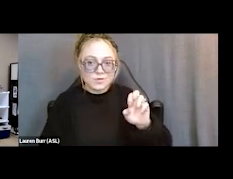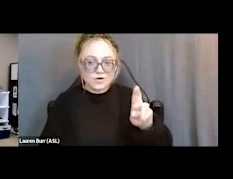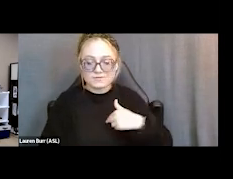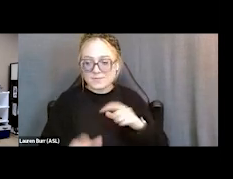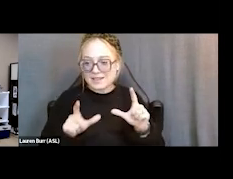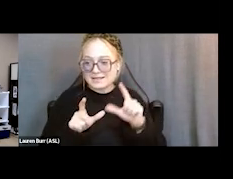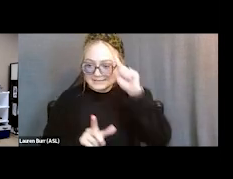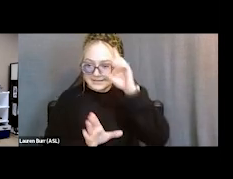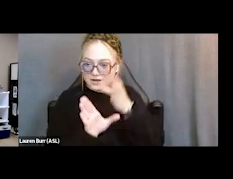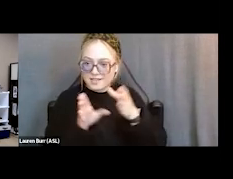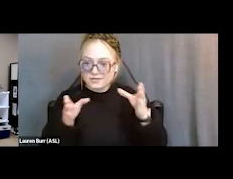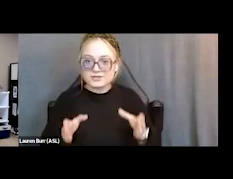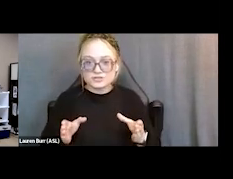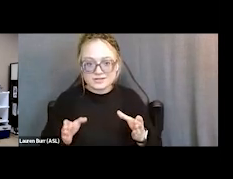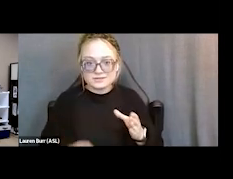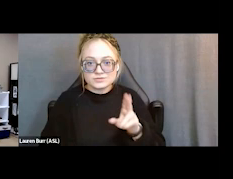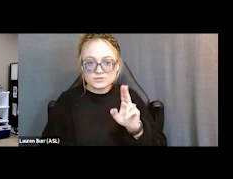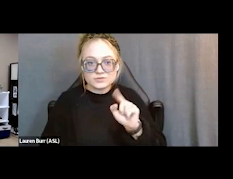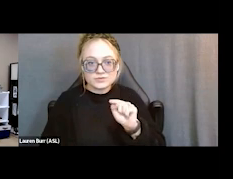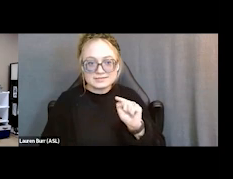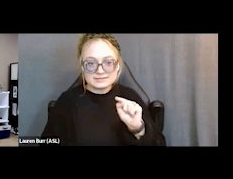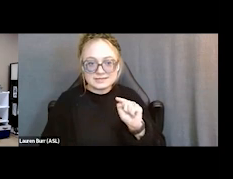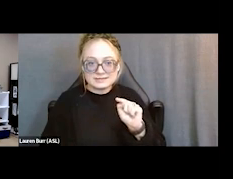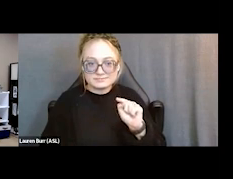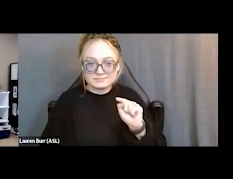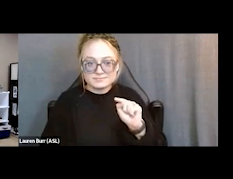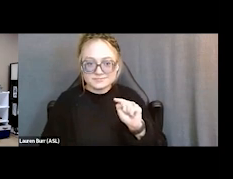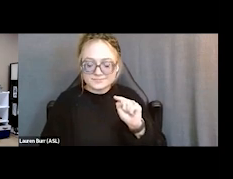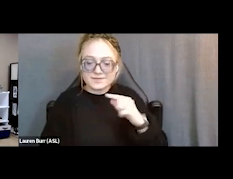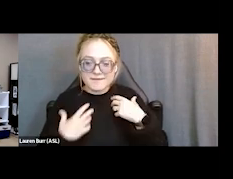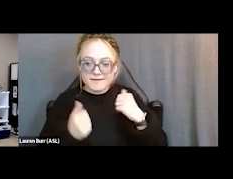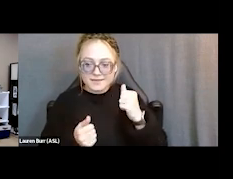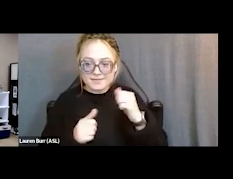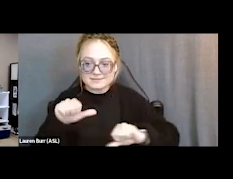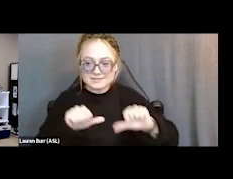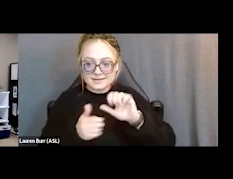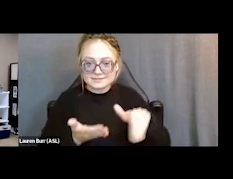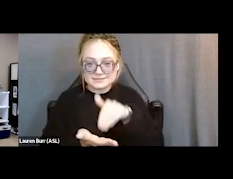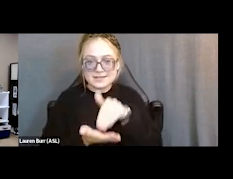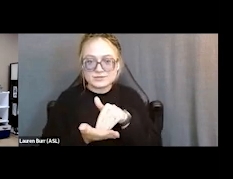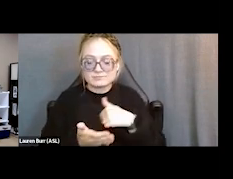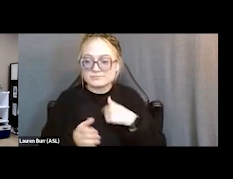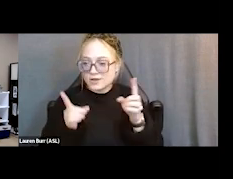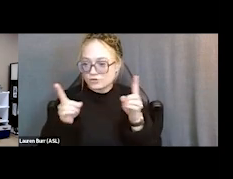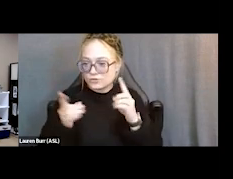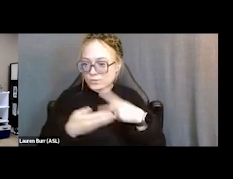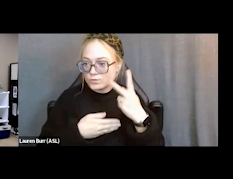at UT Health at the Harris County Psychiatric Center. I direct a program for schizophrenia.